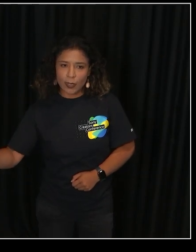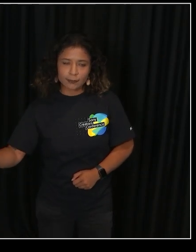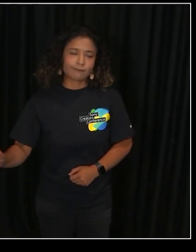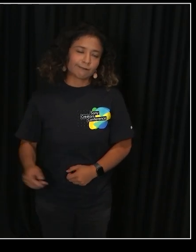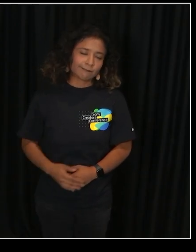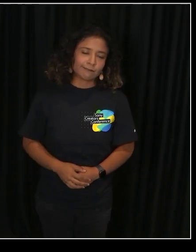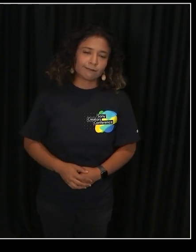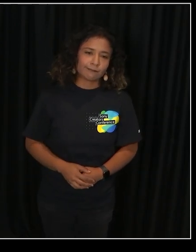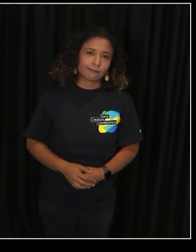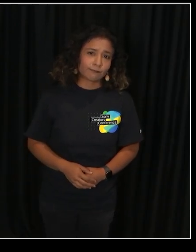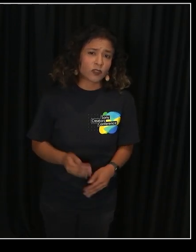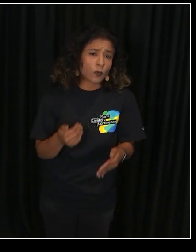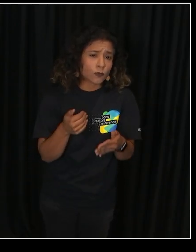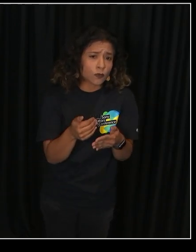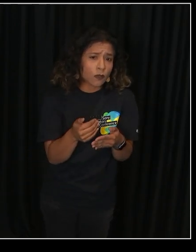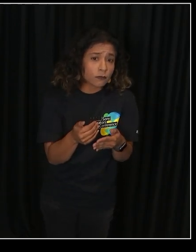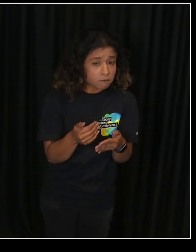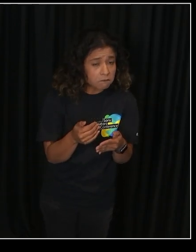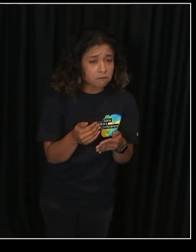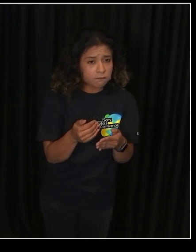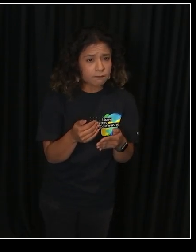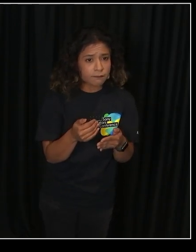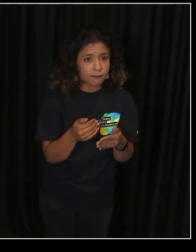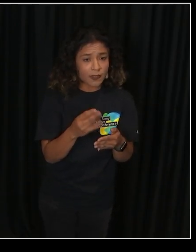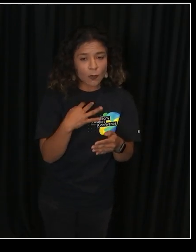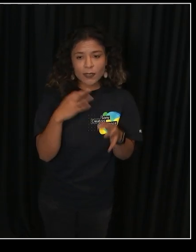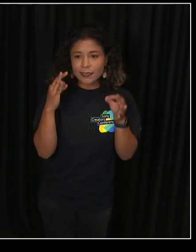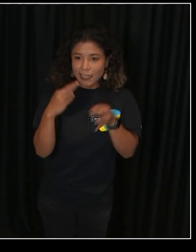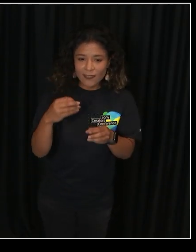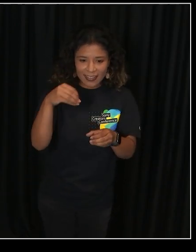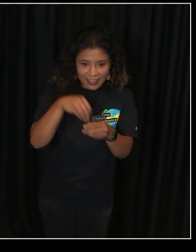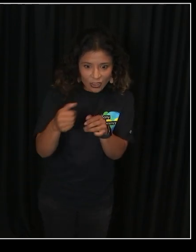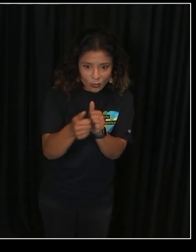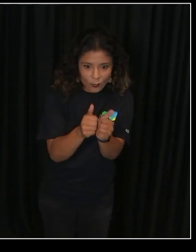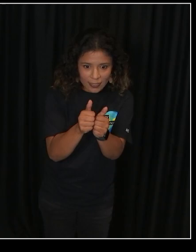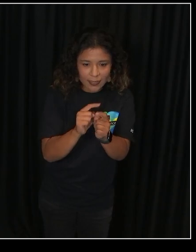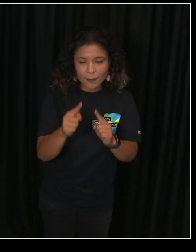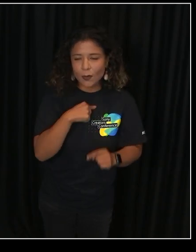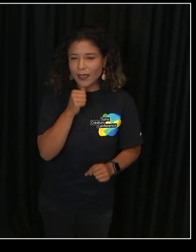So it was close, and we were definitely in the race, but we didn't quite win.